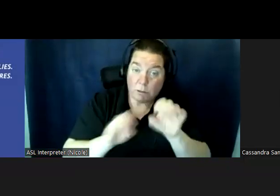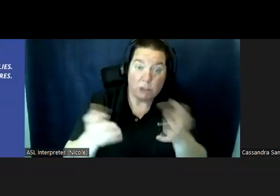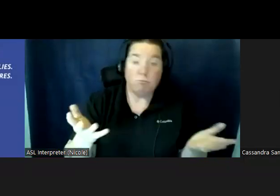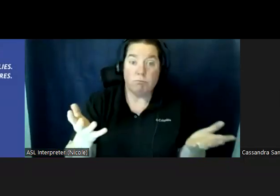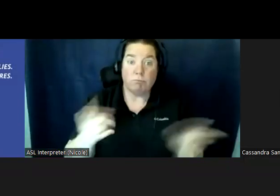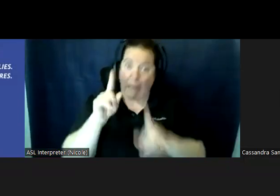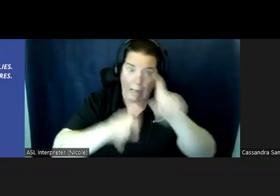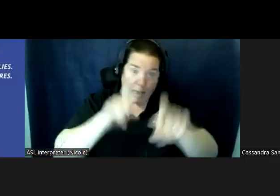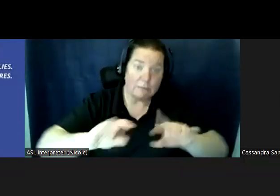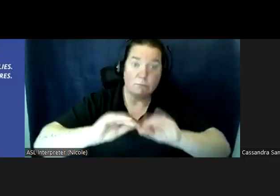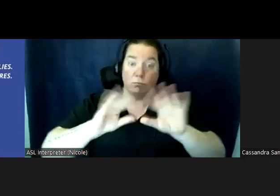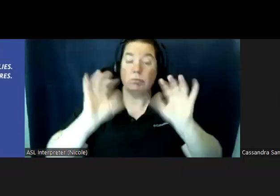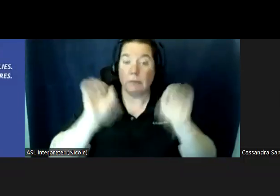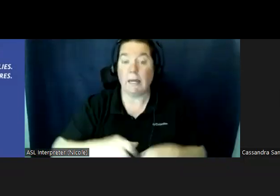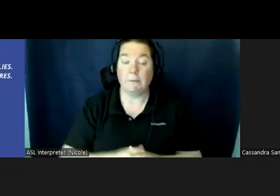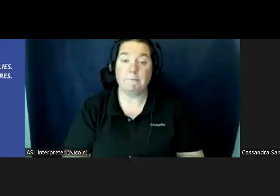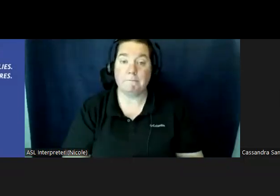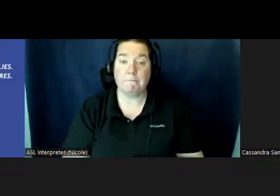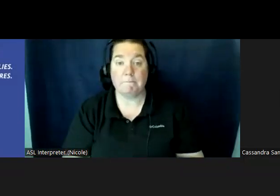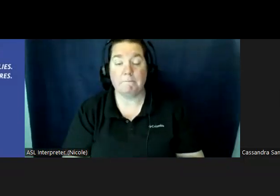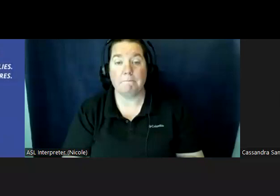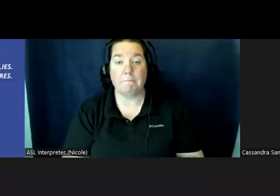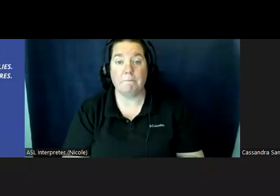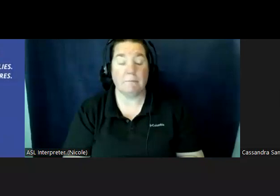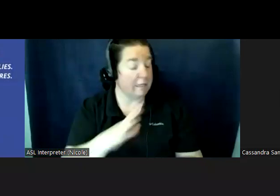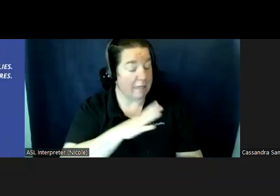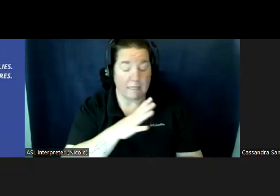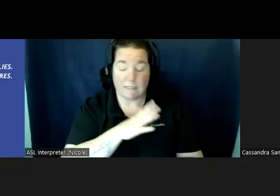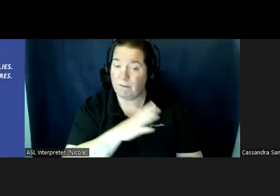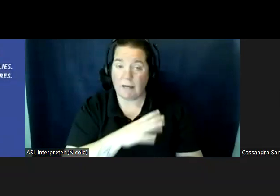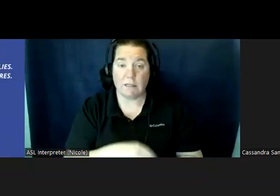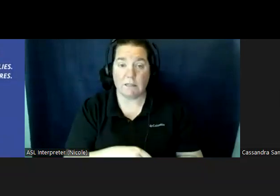area of the suspected disability. It's okay, before you've assigned consent because you've